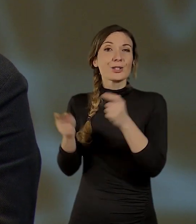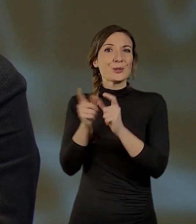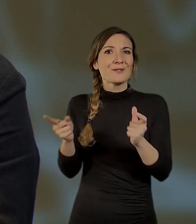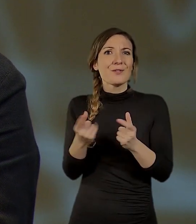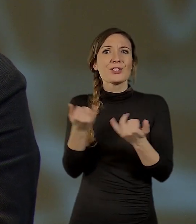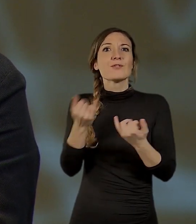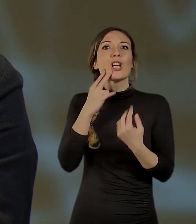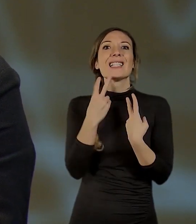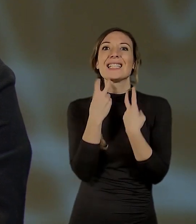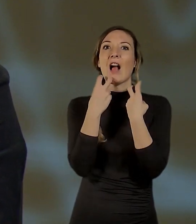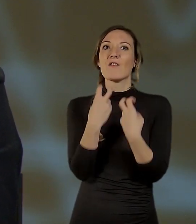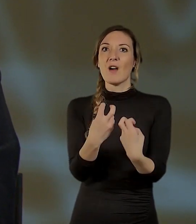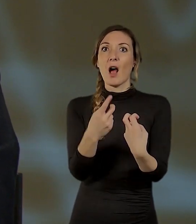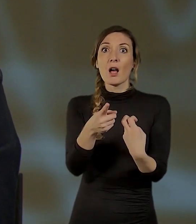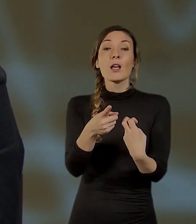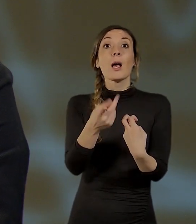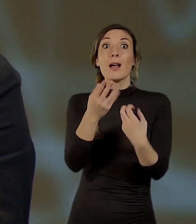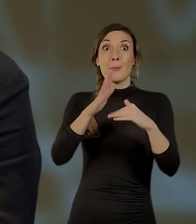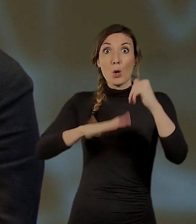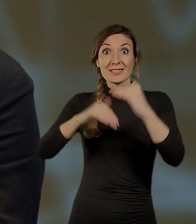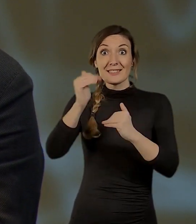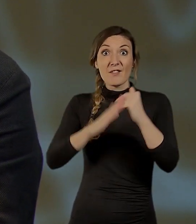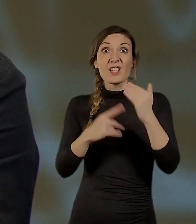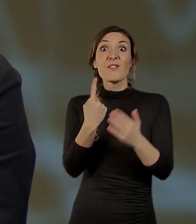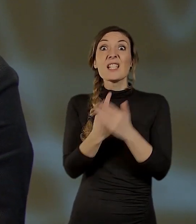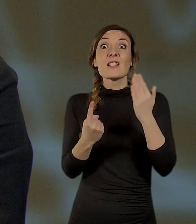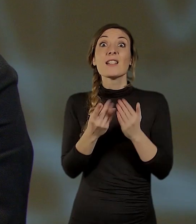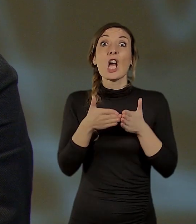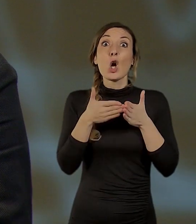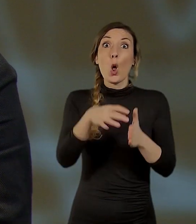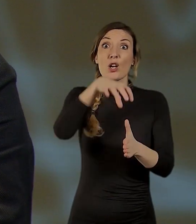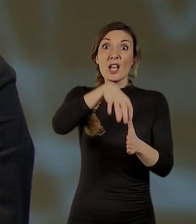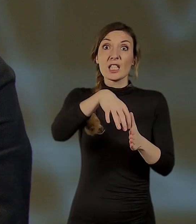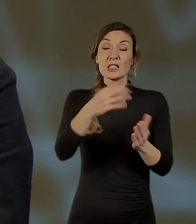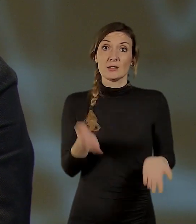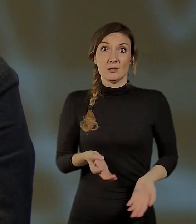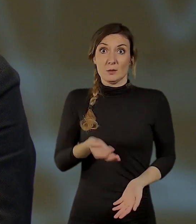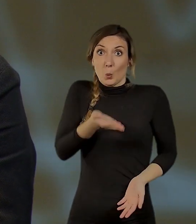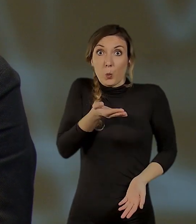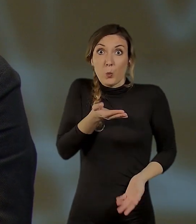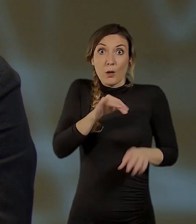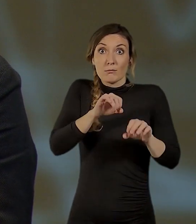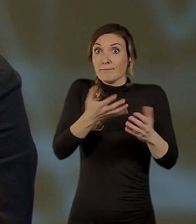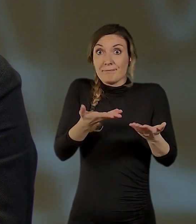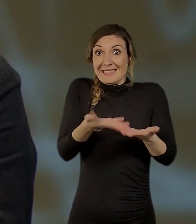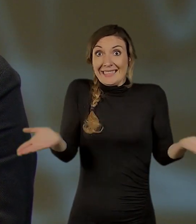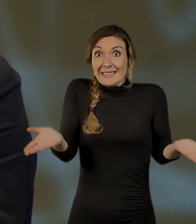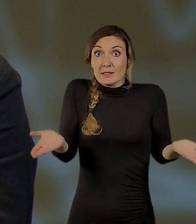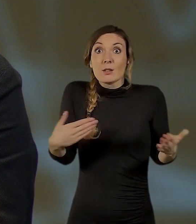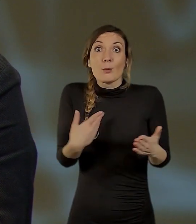during the process. So yes, we also addressed what is addressed in all projects. Building heights and more. But we always found some compromise to make